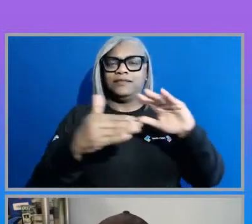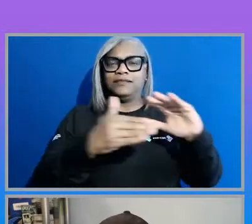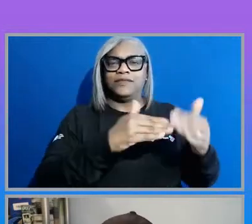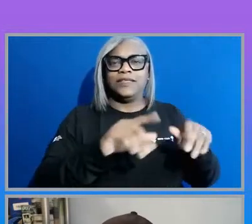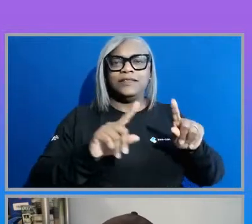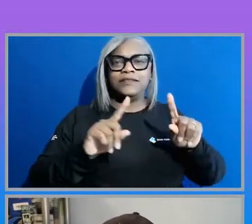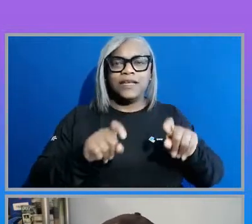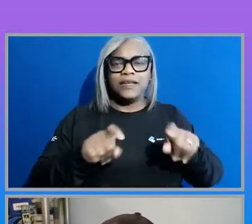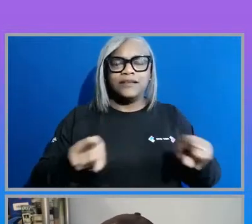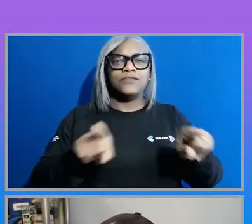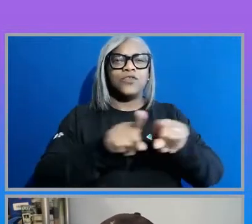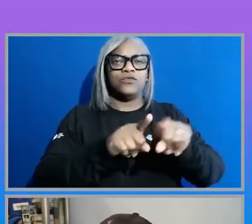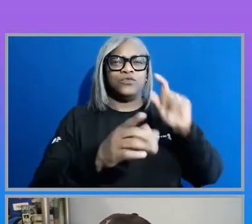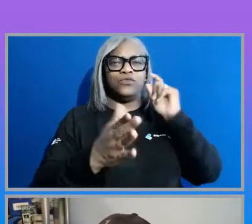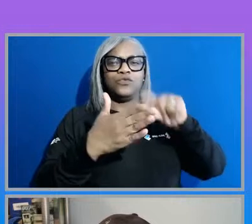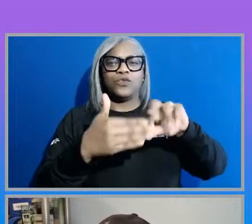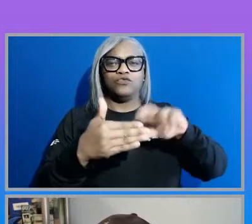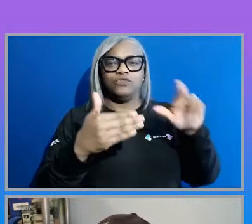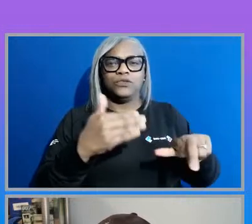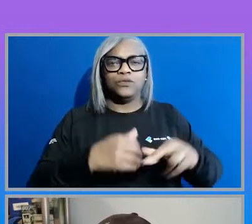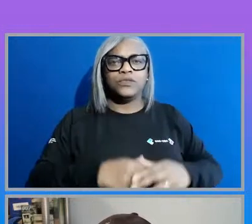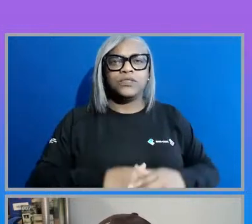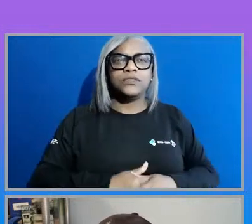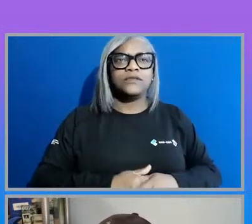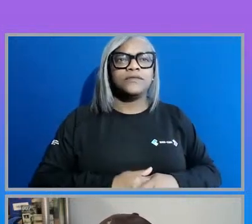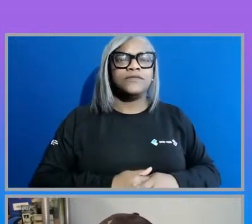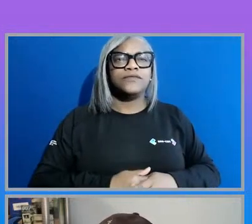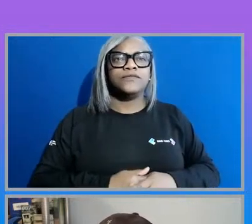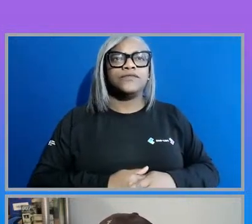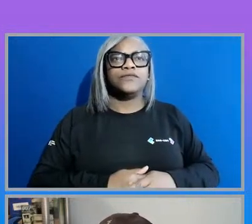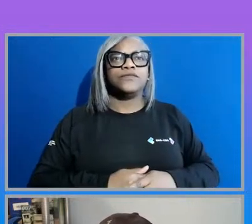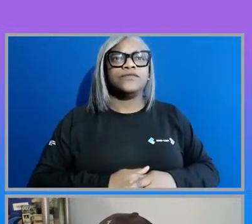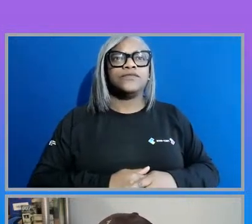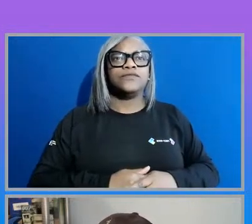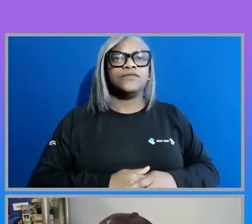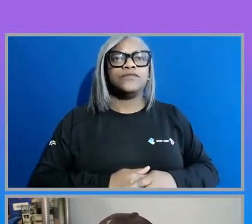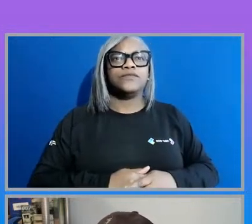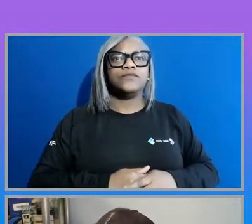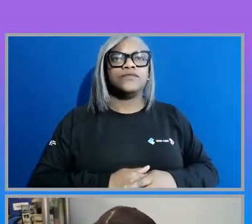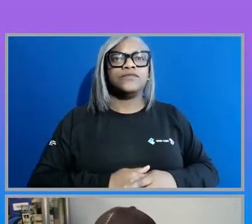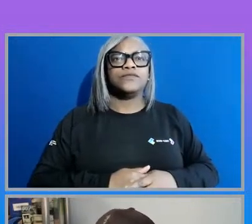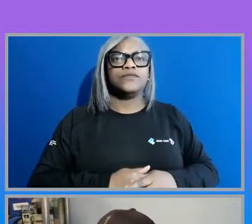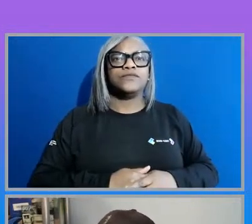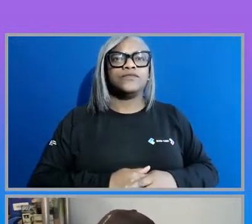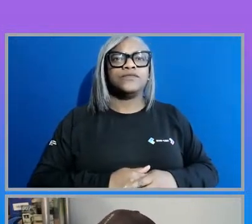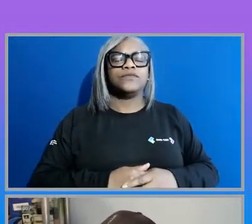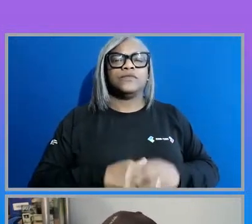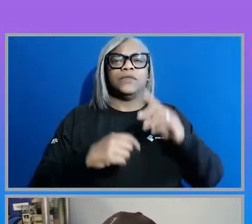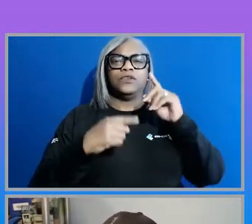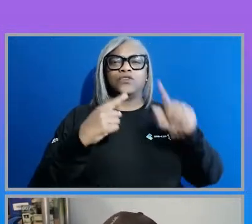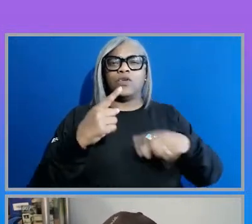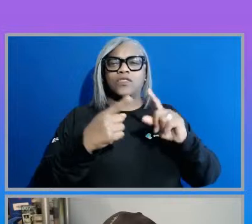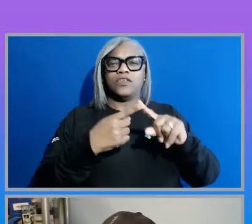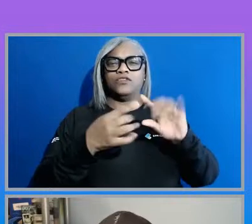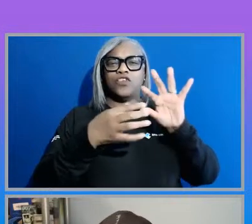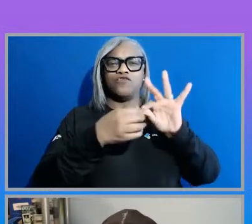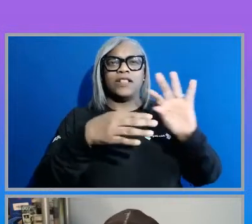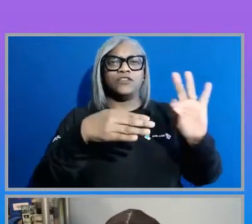it will give me some results back. So the results I get here are all to do with the